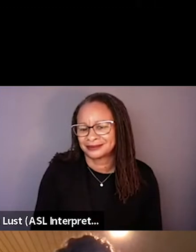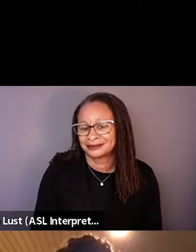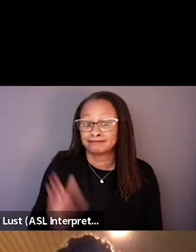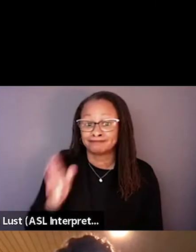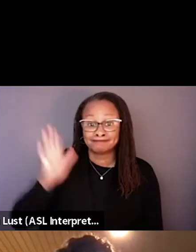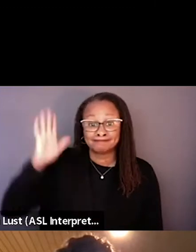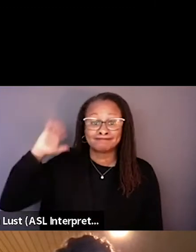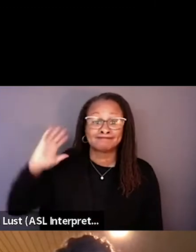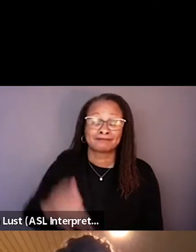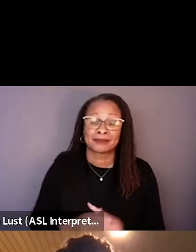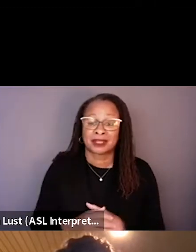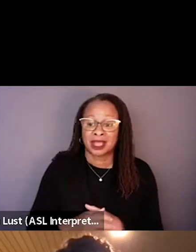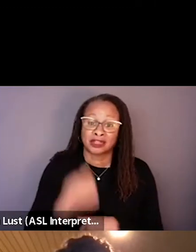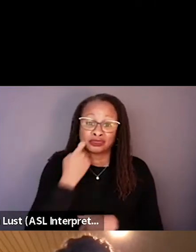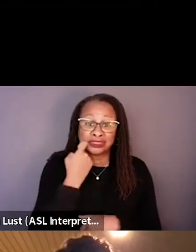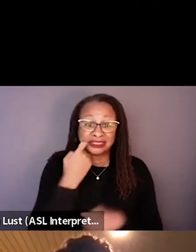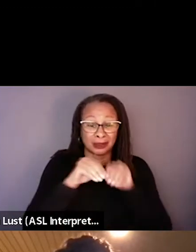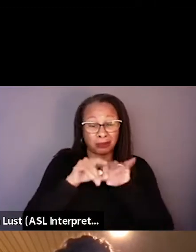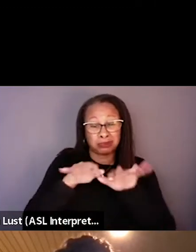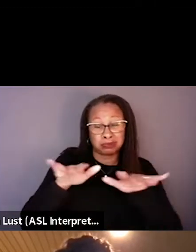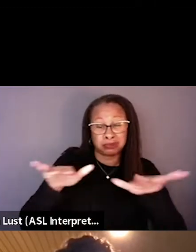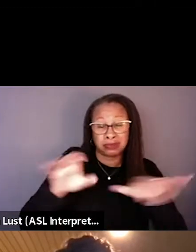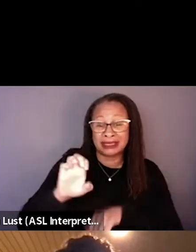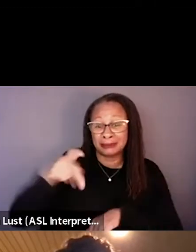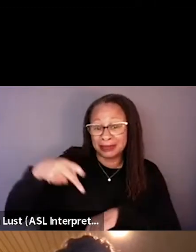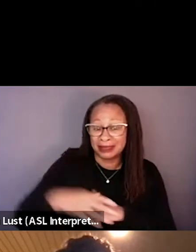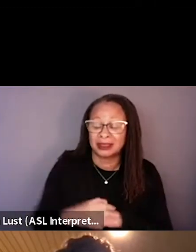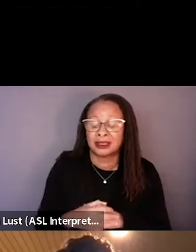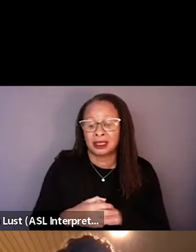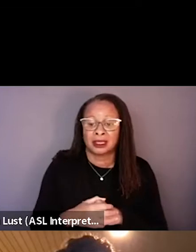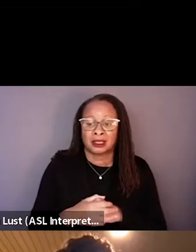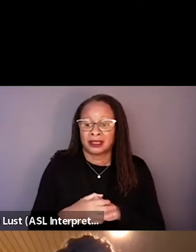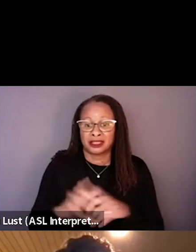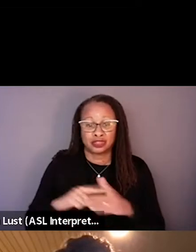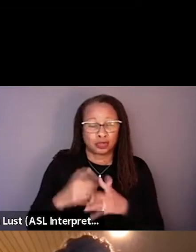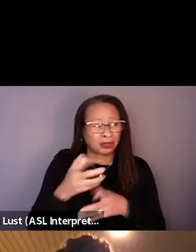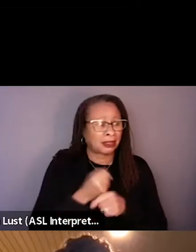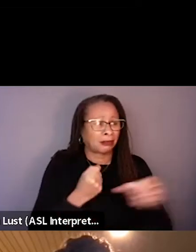Back then we had just released our EP "Terminal Leeches" and we started getting all this recognition